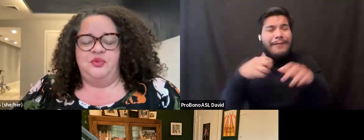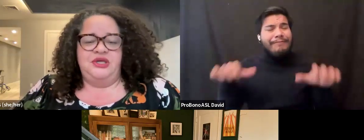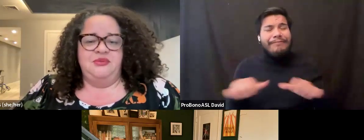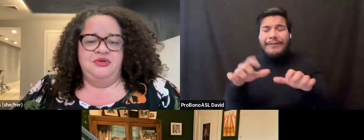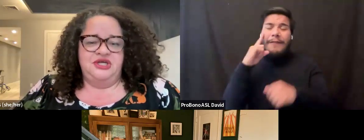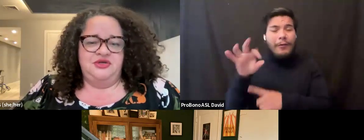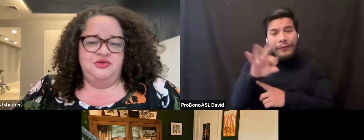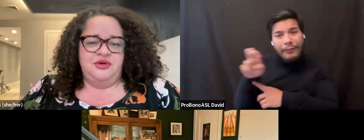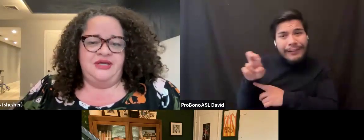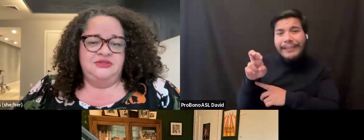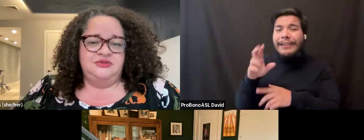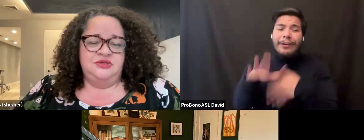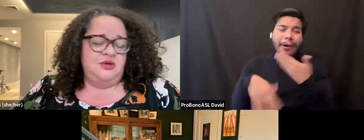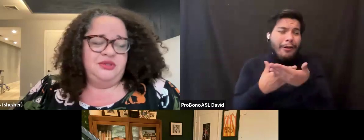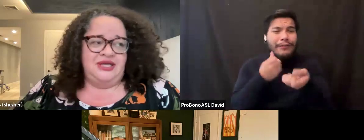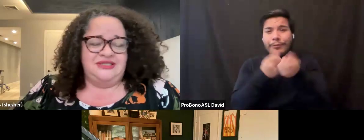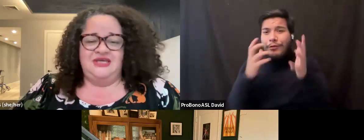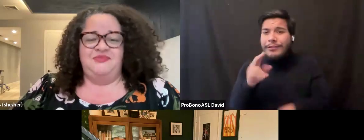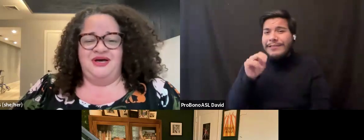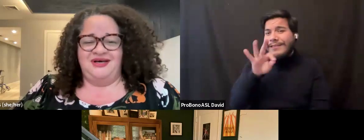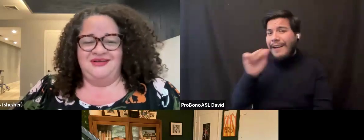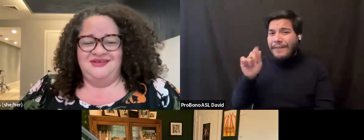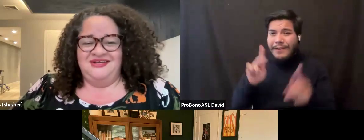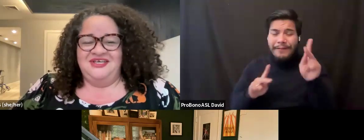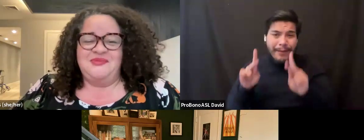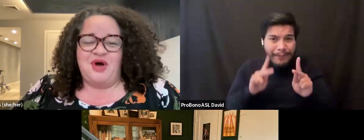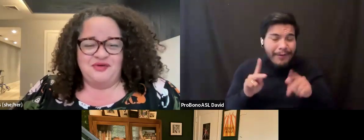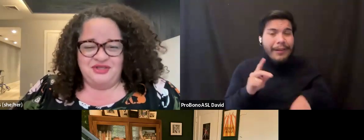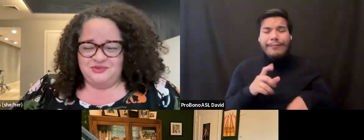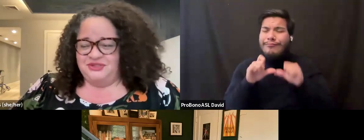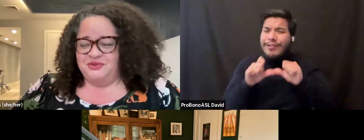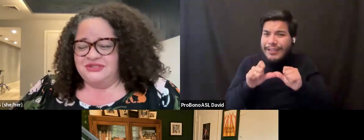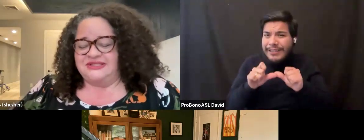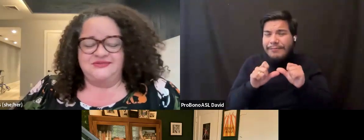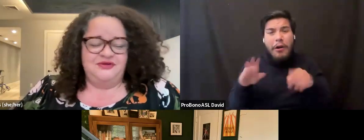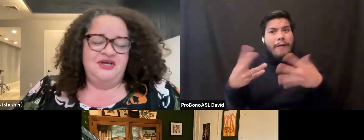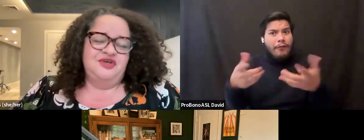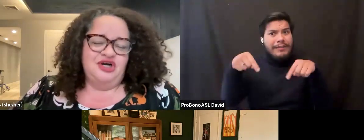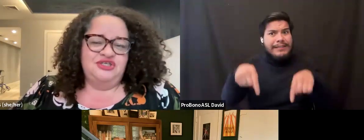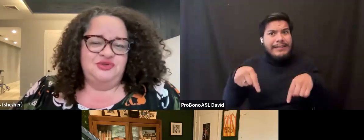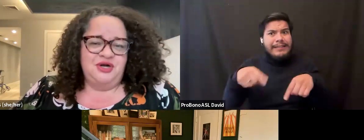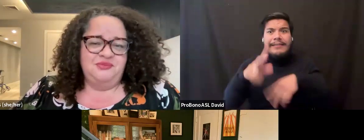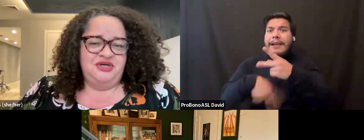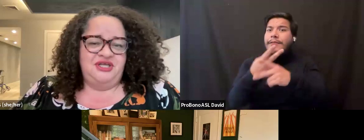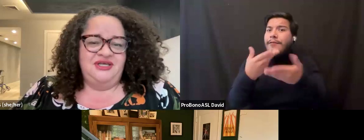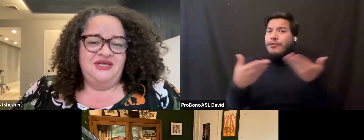We appreciate you and we'd like to keep offering these resources free of charge to our community,